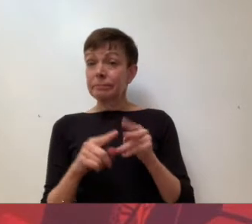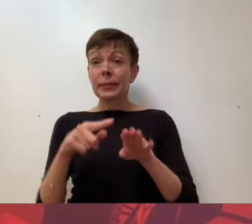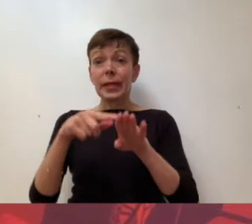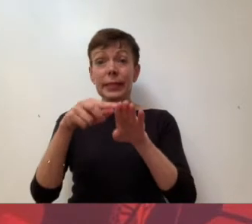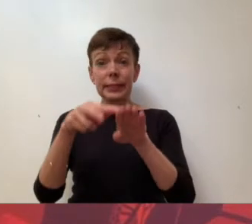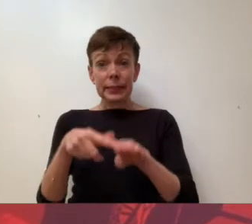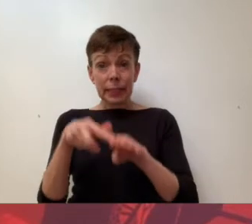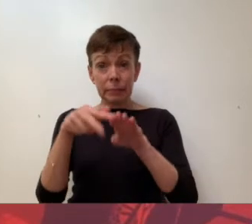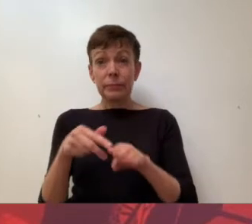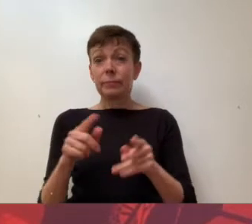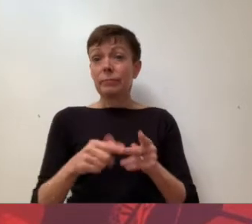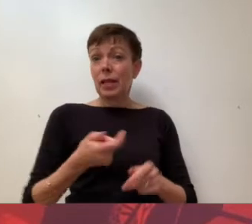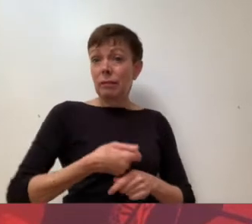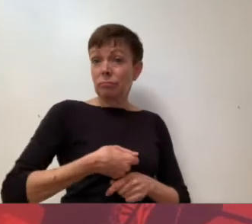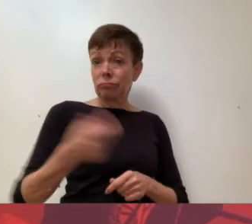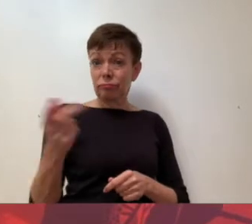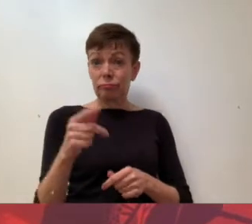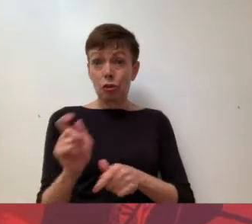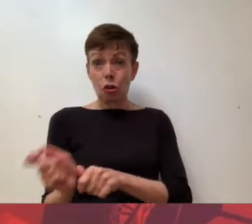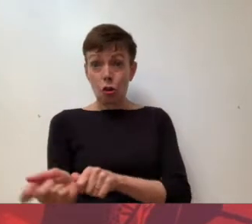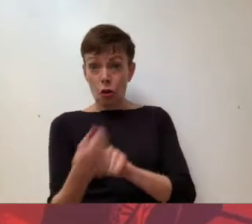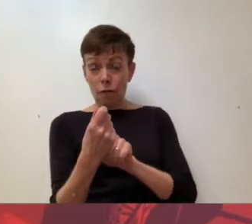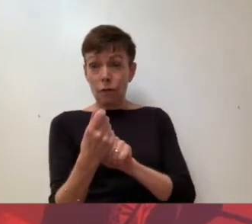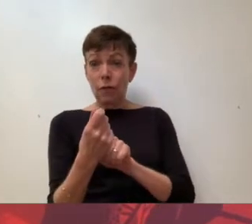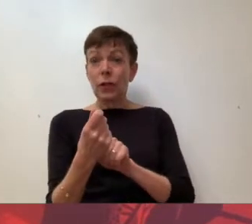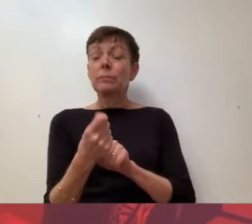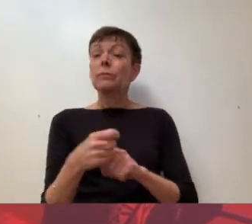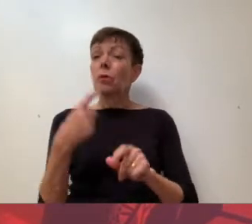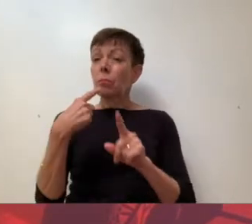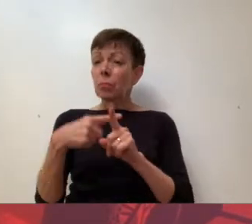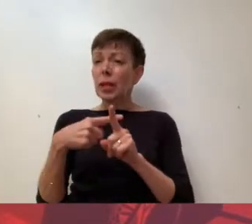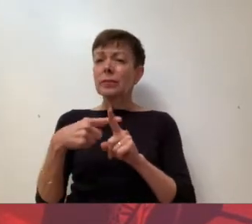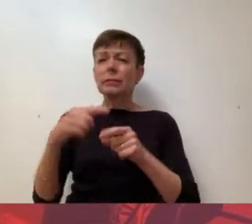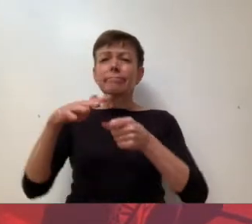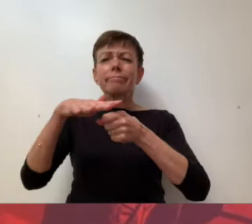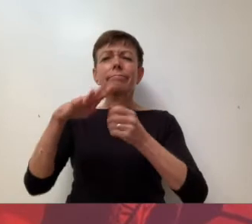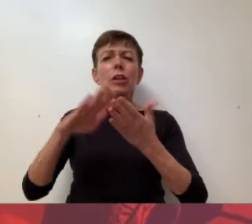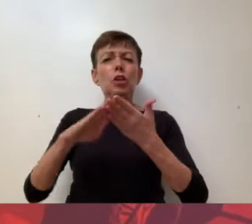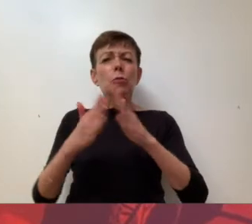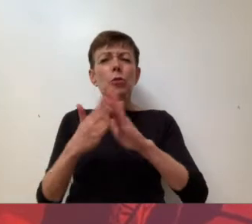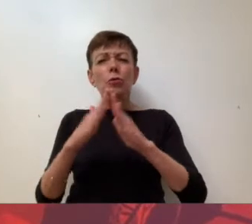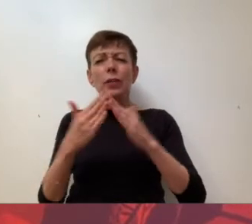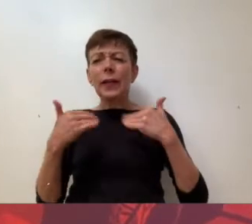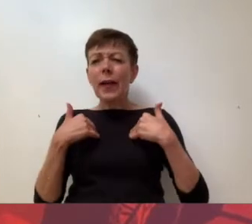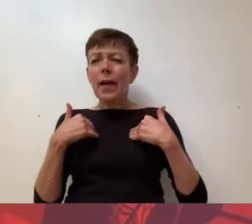Secondly and in addition to opening of skate parks and disc golf amenities, Neighbourhood